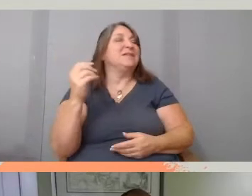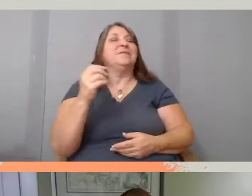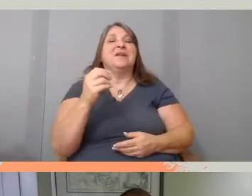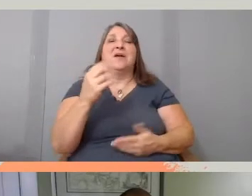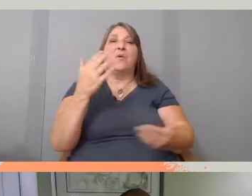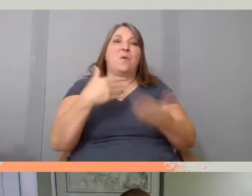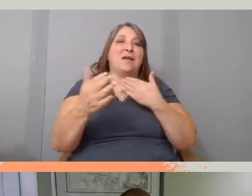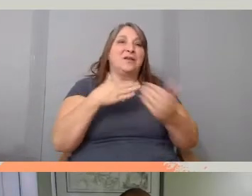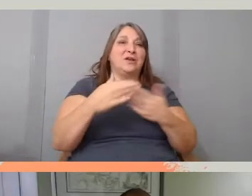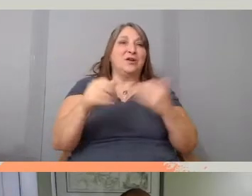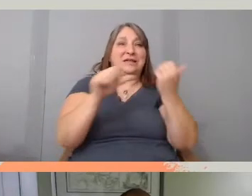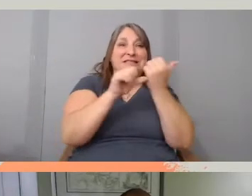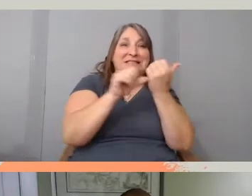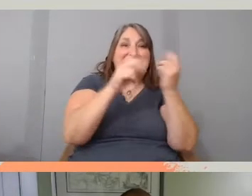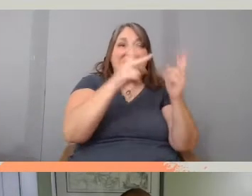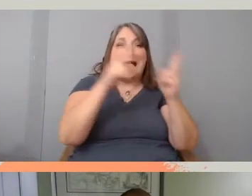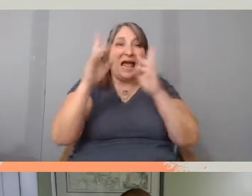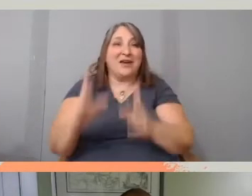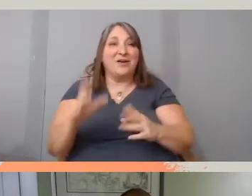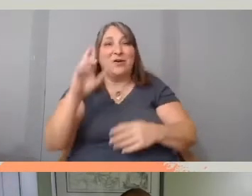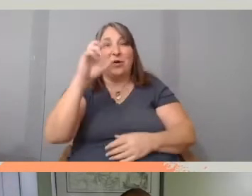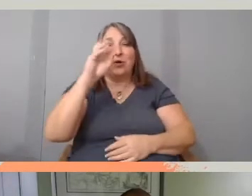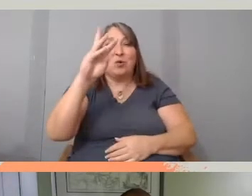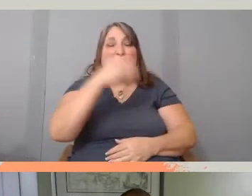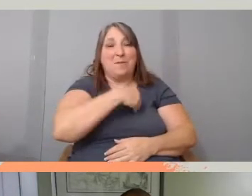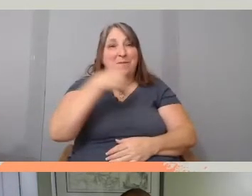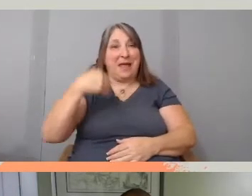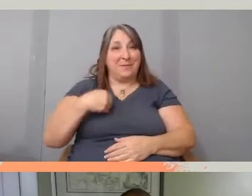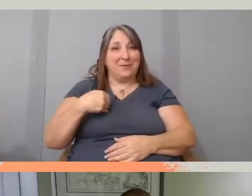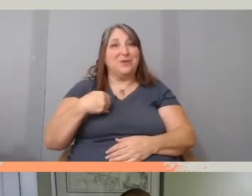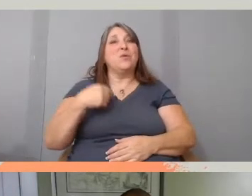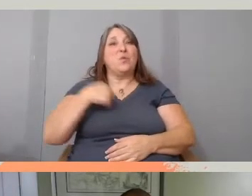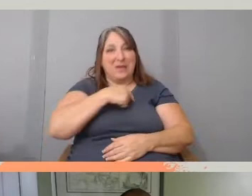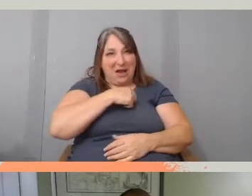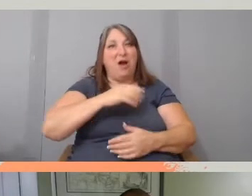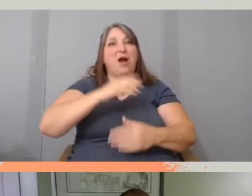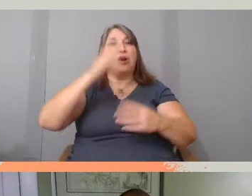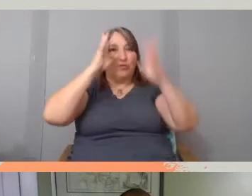whatever crew member as a creative partner in the process.